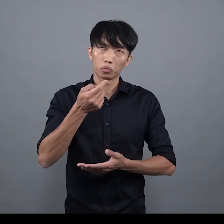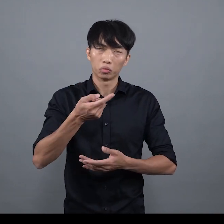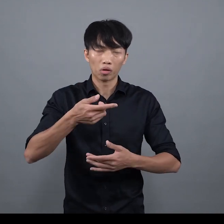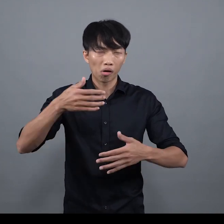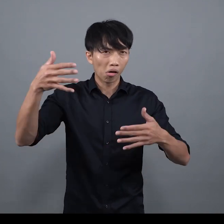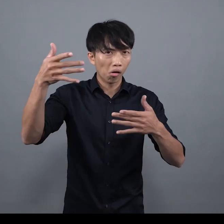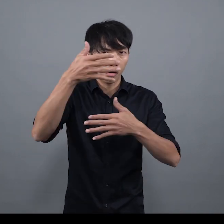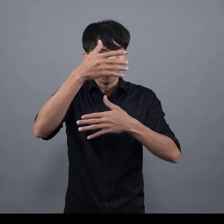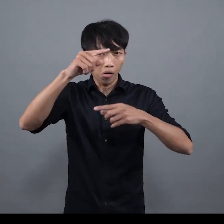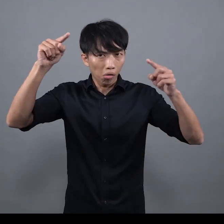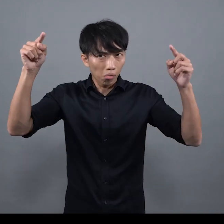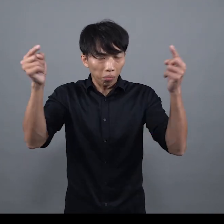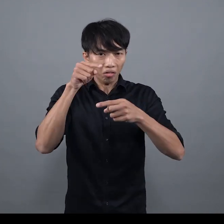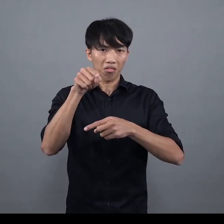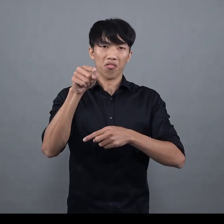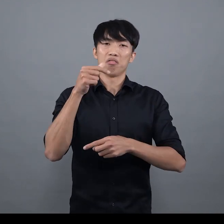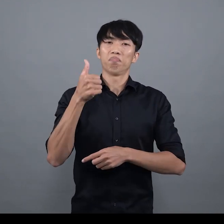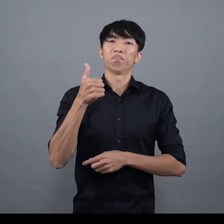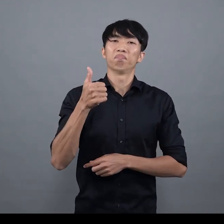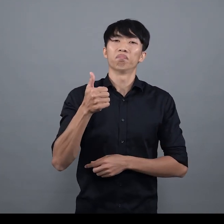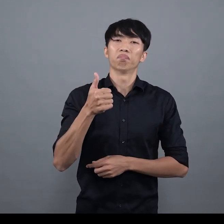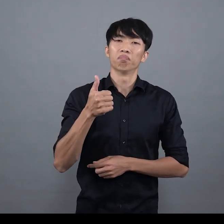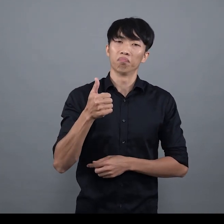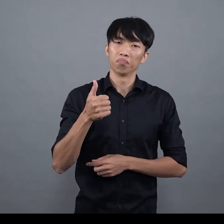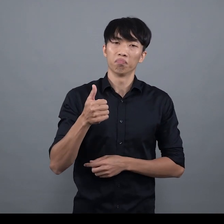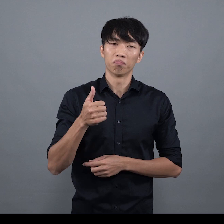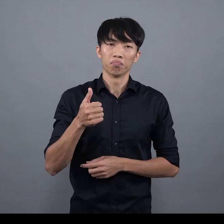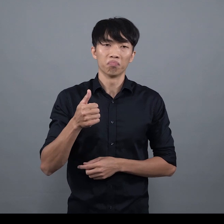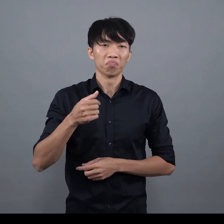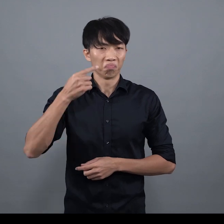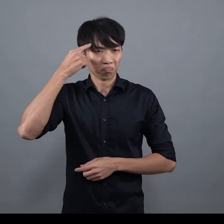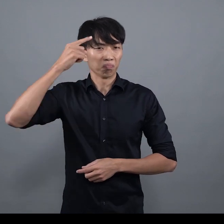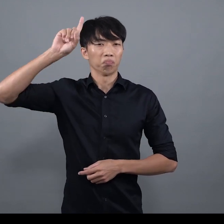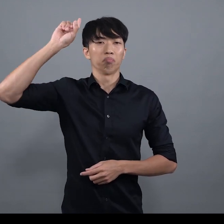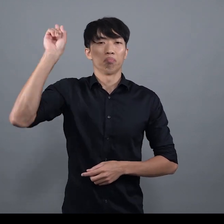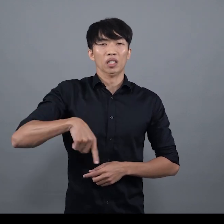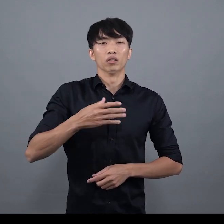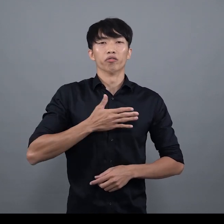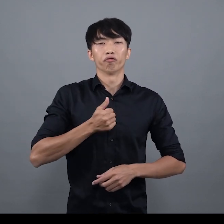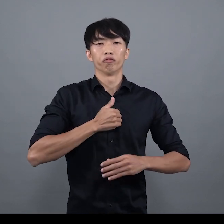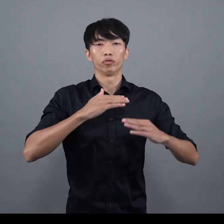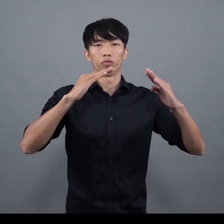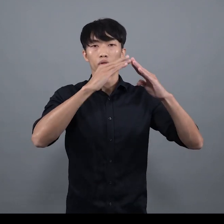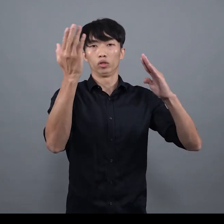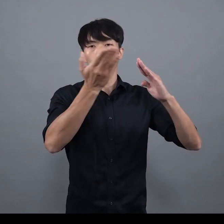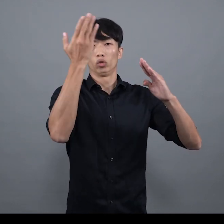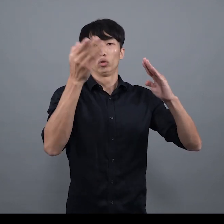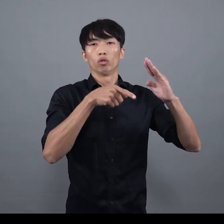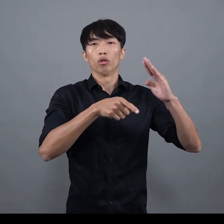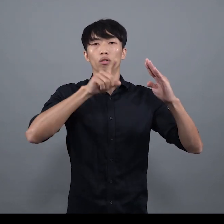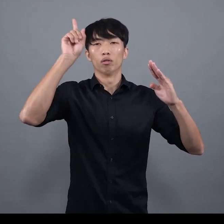IKKO YOKOYAMA： Two and a half years ago we identified this as the moment because we are ready to open a museum